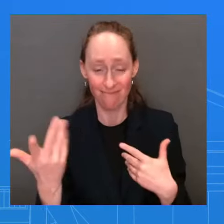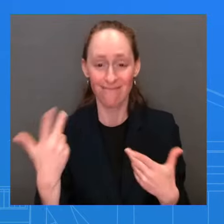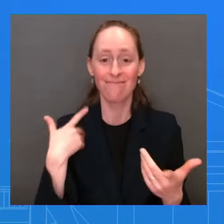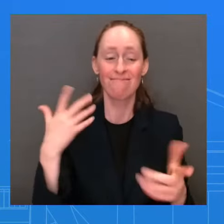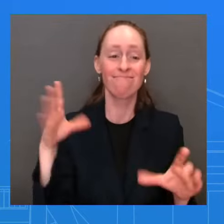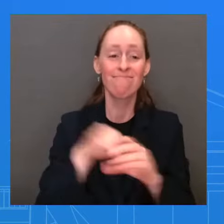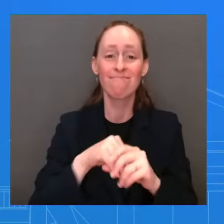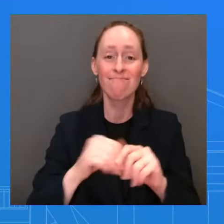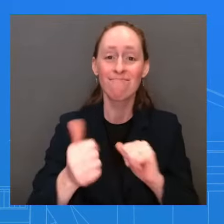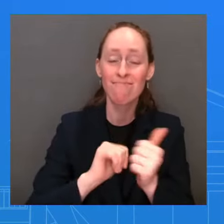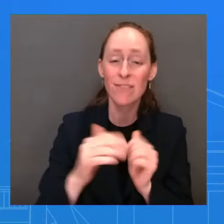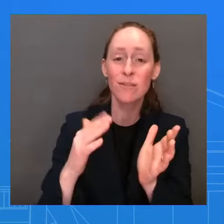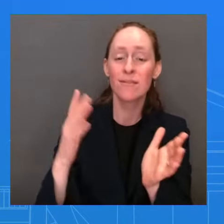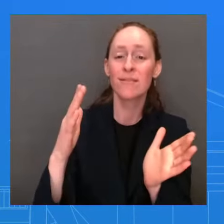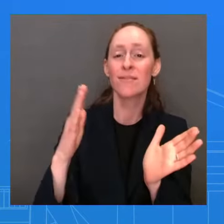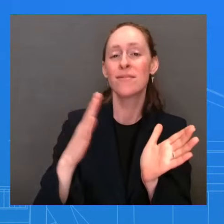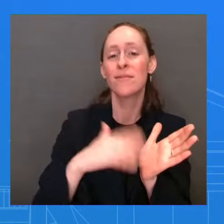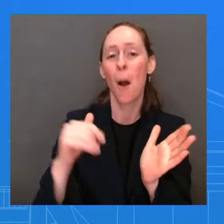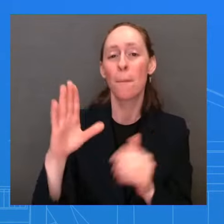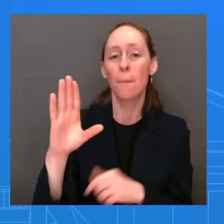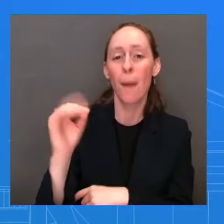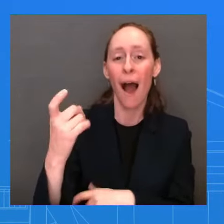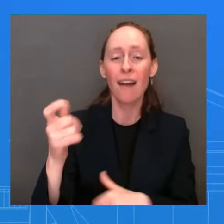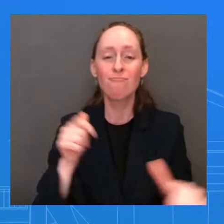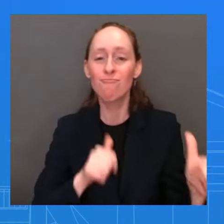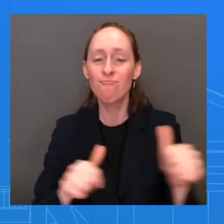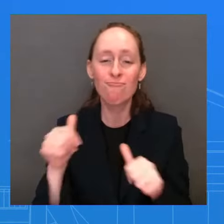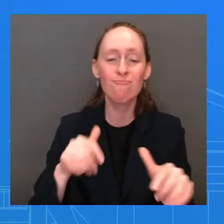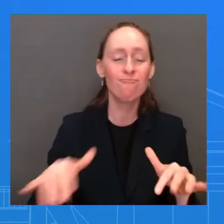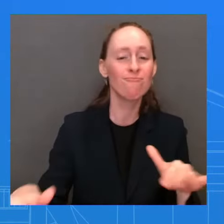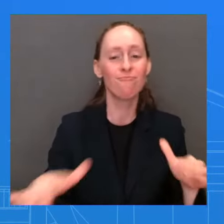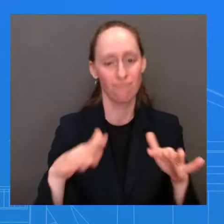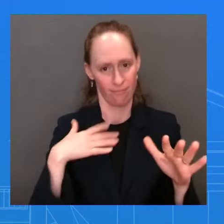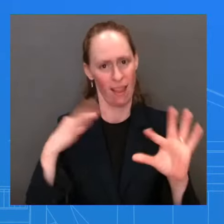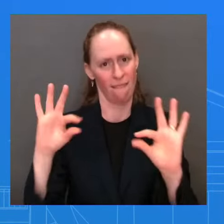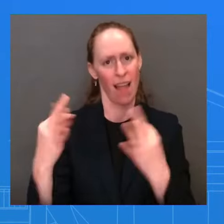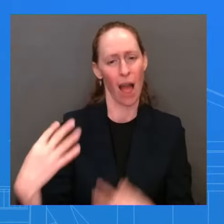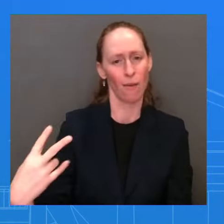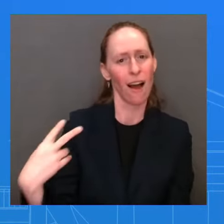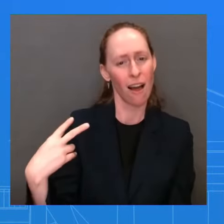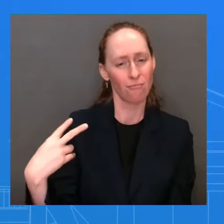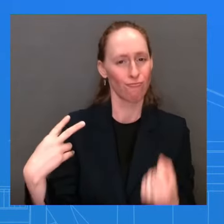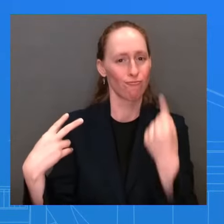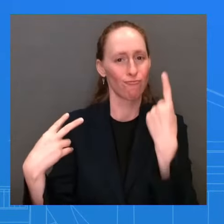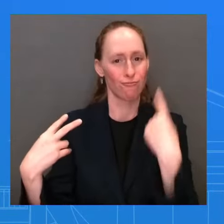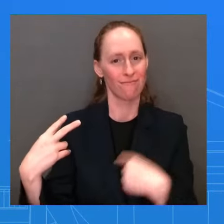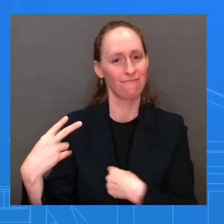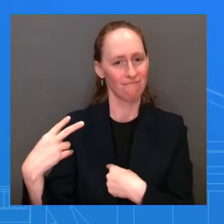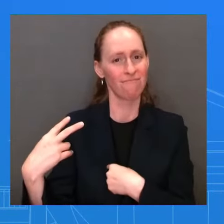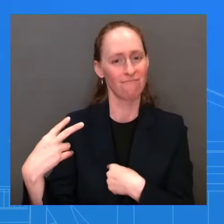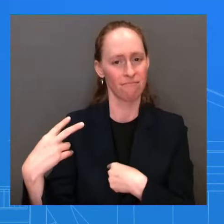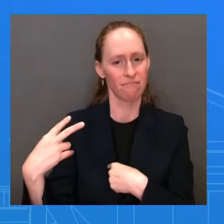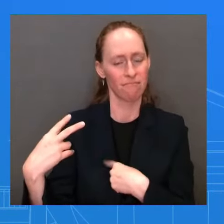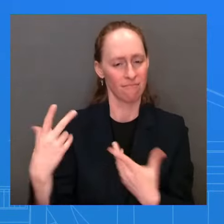and confidence to live my life openly. As an actor on "The L Word," I have had the enormous honor and responsibility